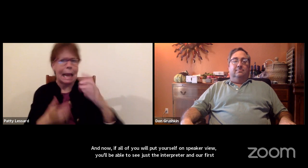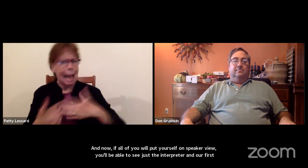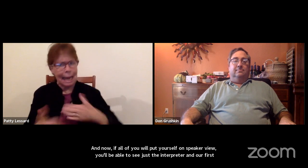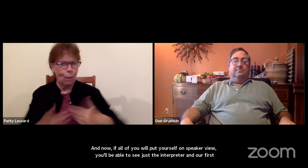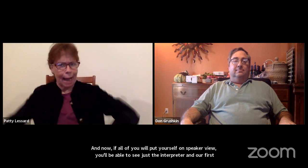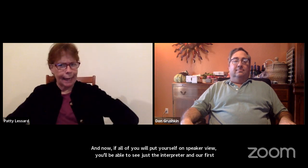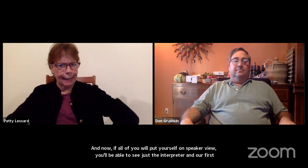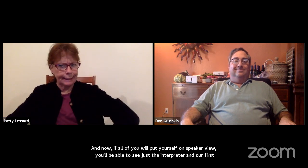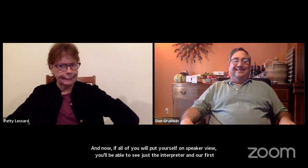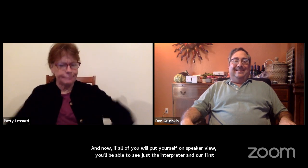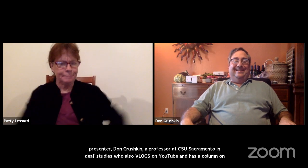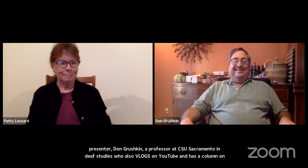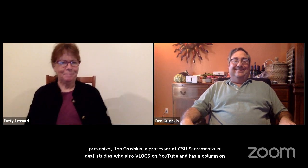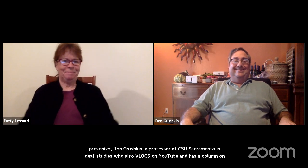a contributor to Quara (